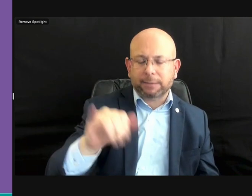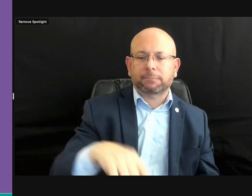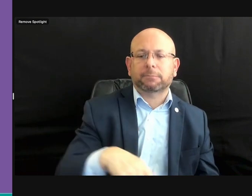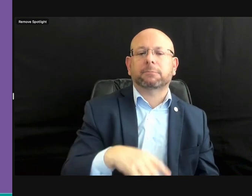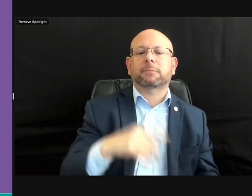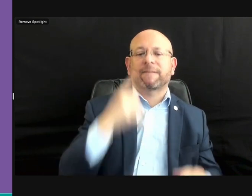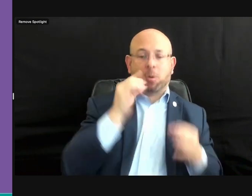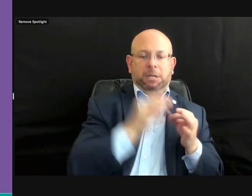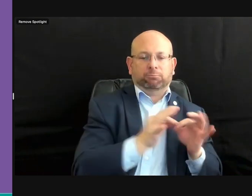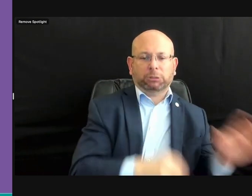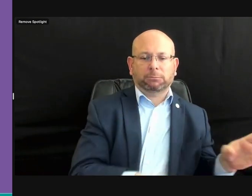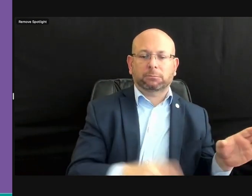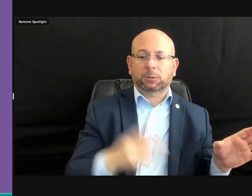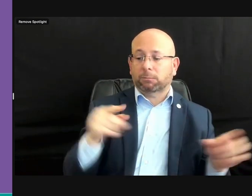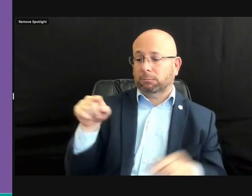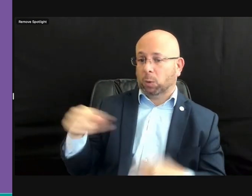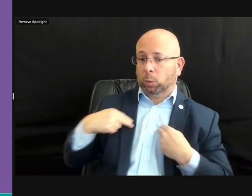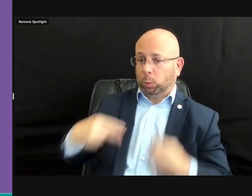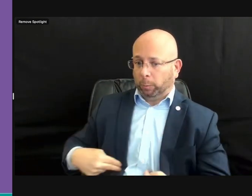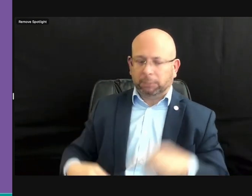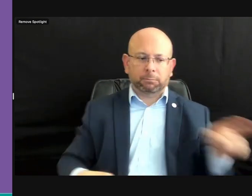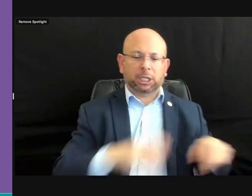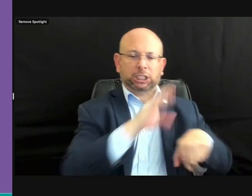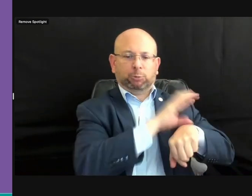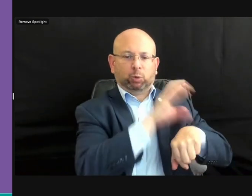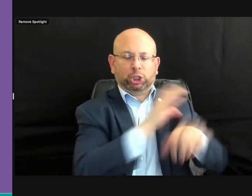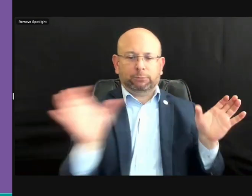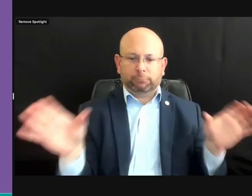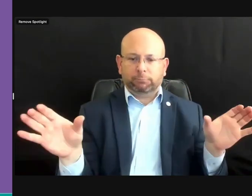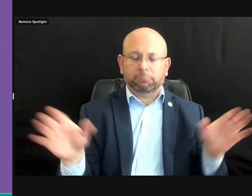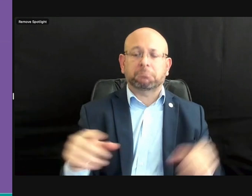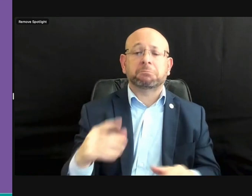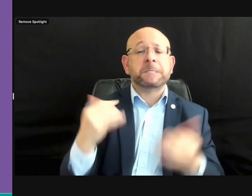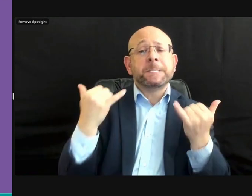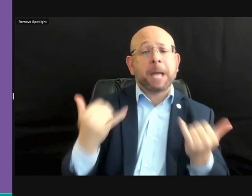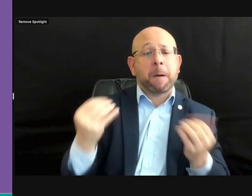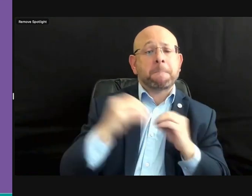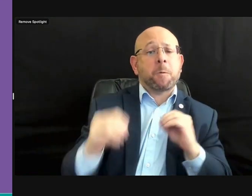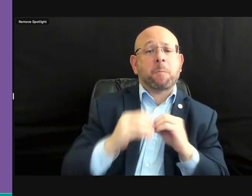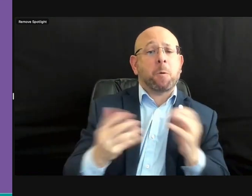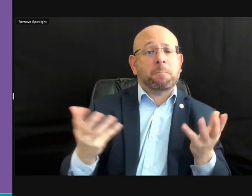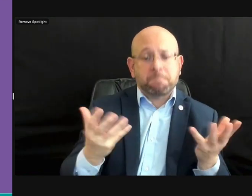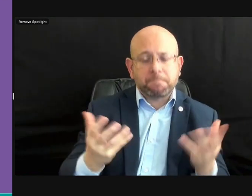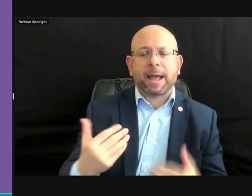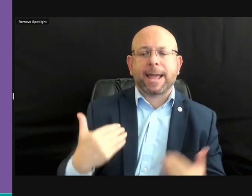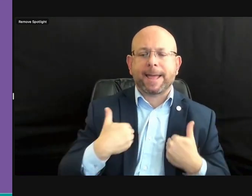by artificial intelligence. So CART is done by a human. ASR is done by a computer.